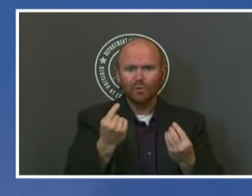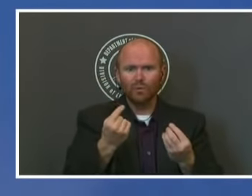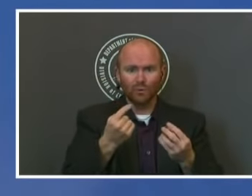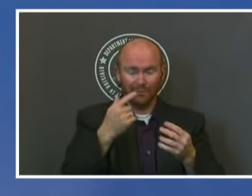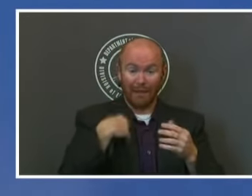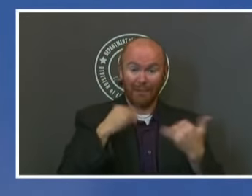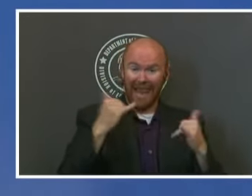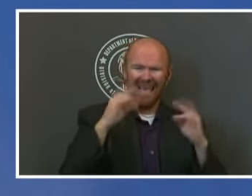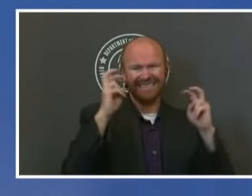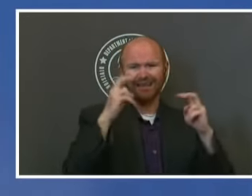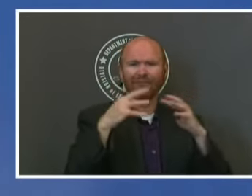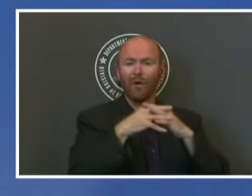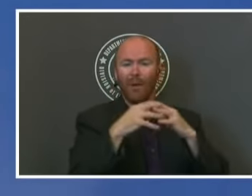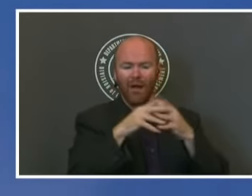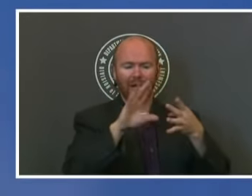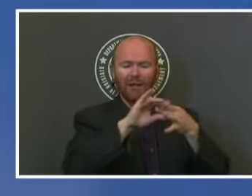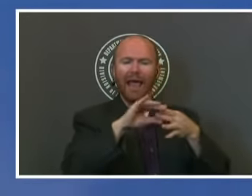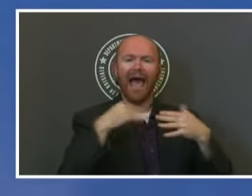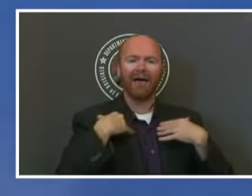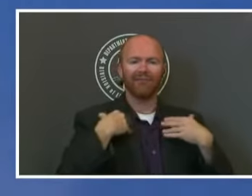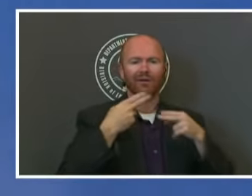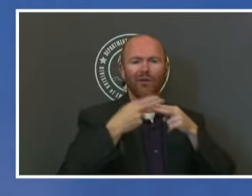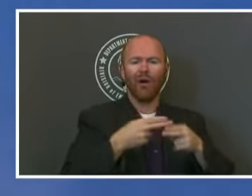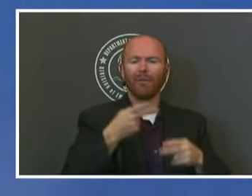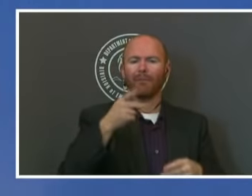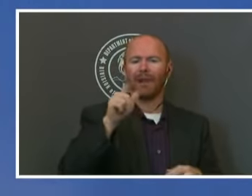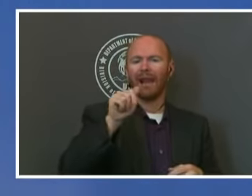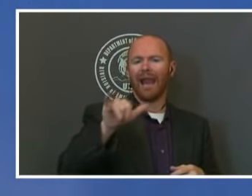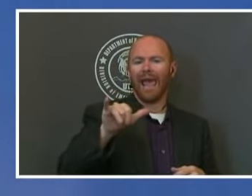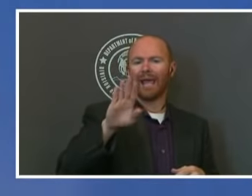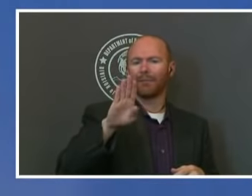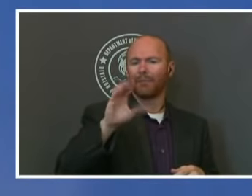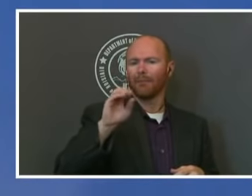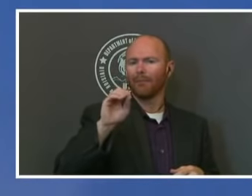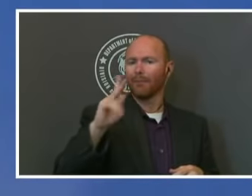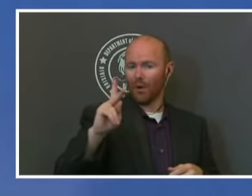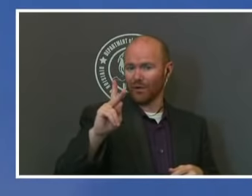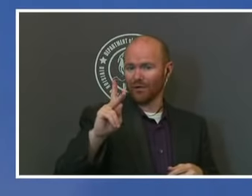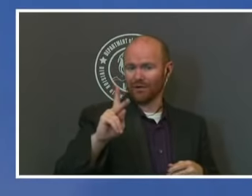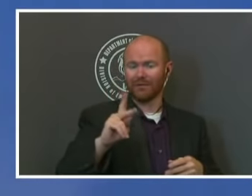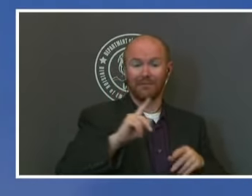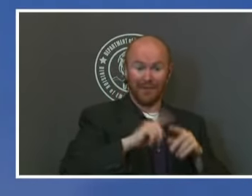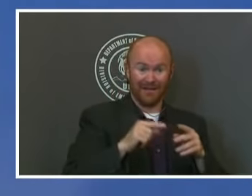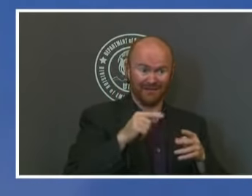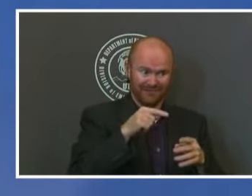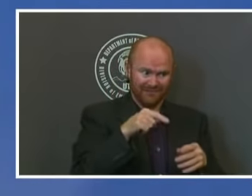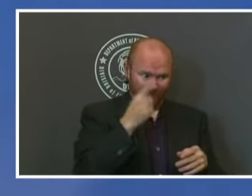red state and blue state data